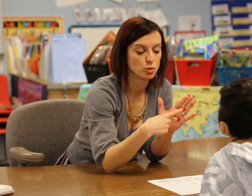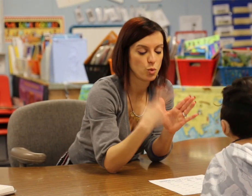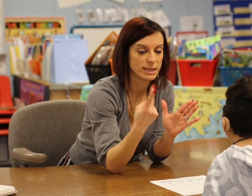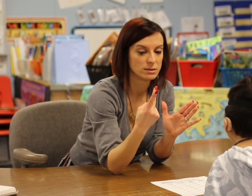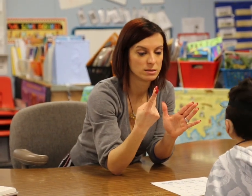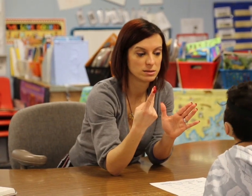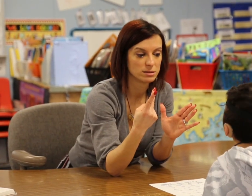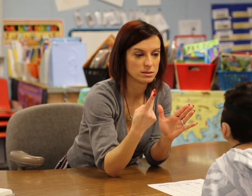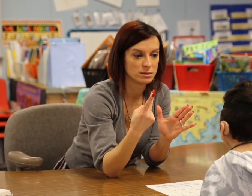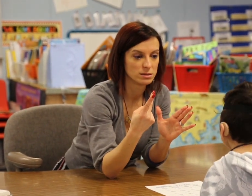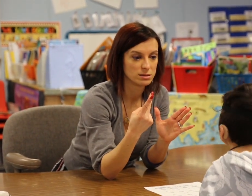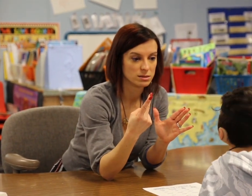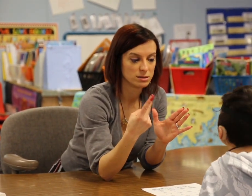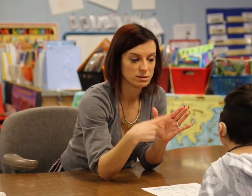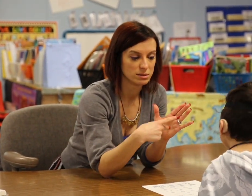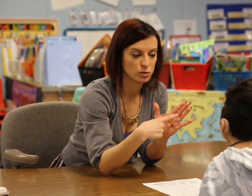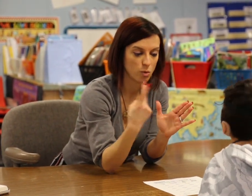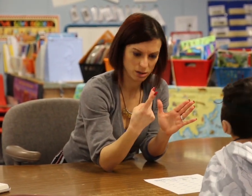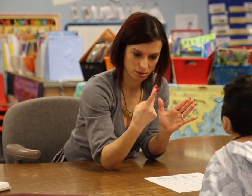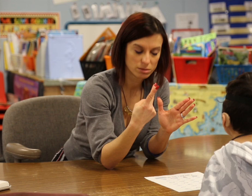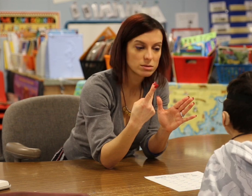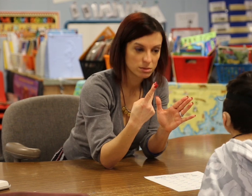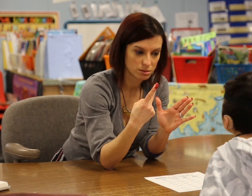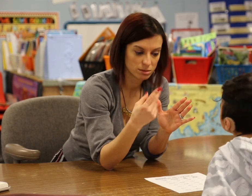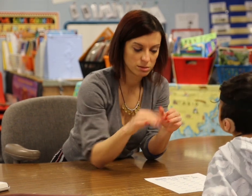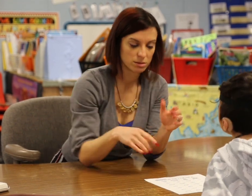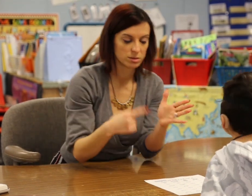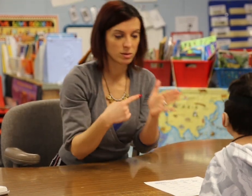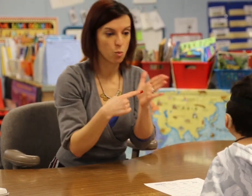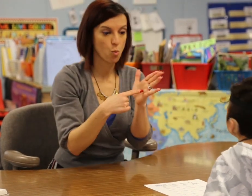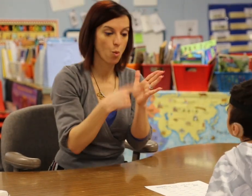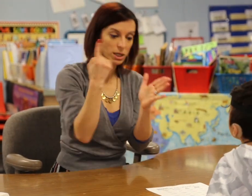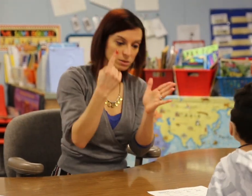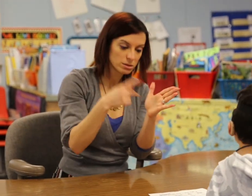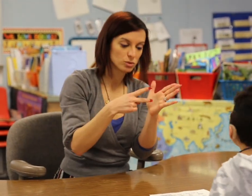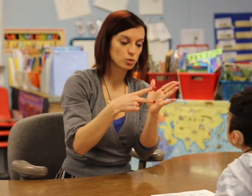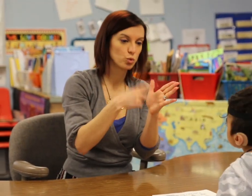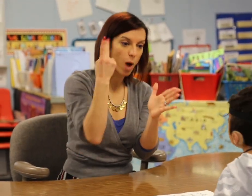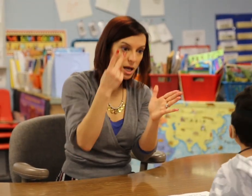put into a gen ed mainstream class but then they would come to my room or I